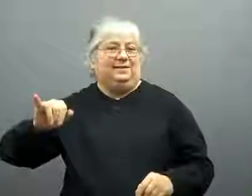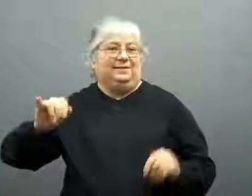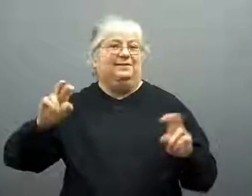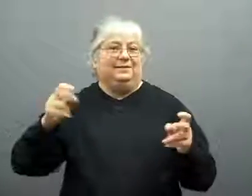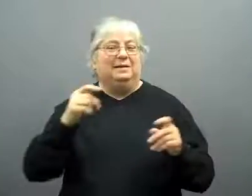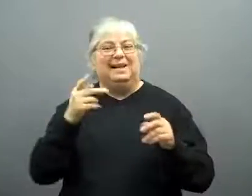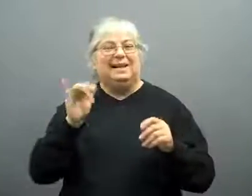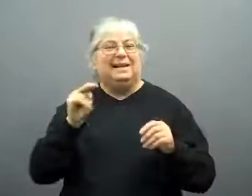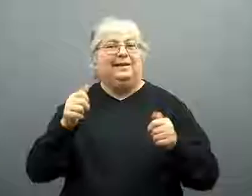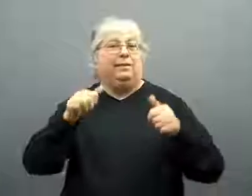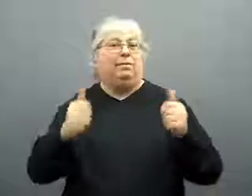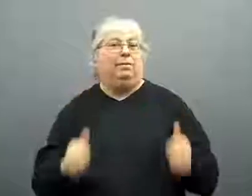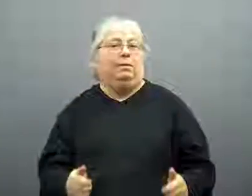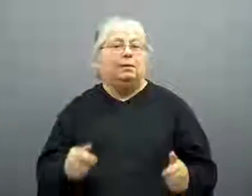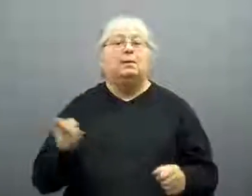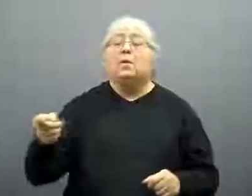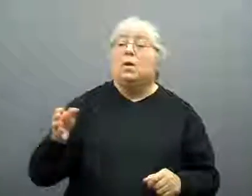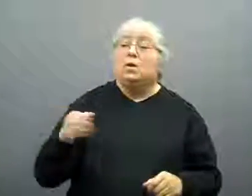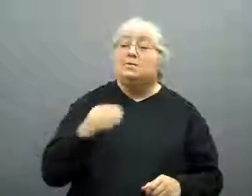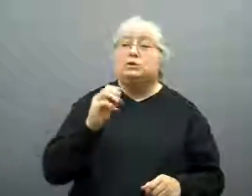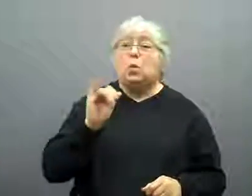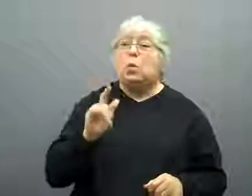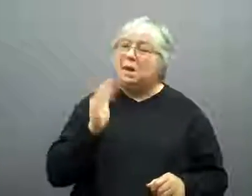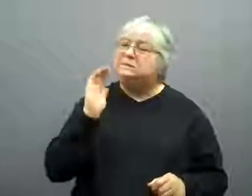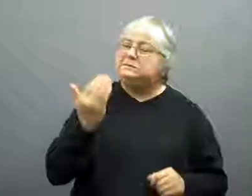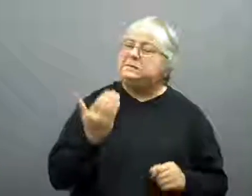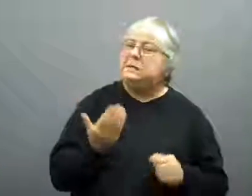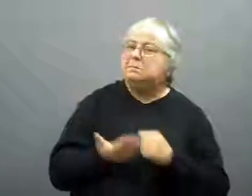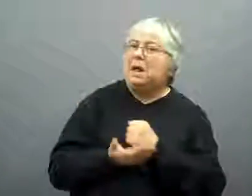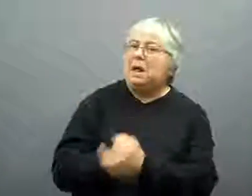It's a degeneration of the kidneys.